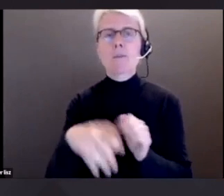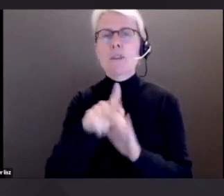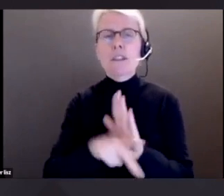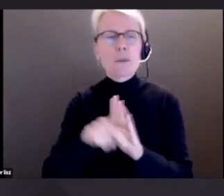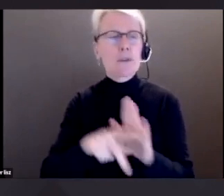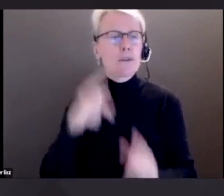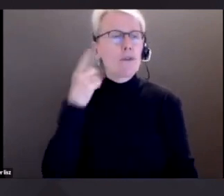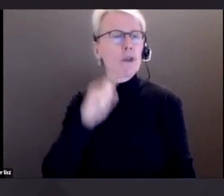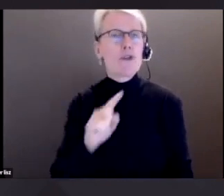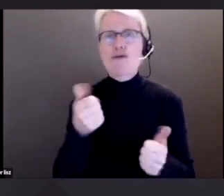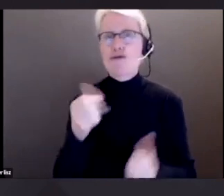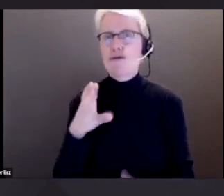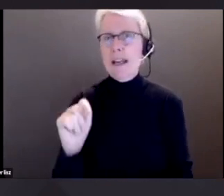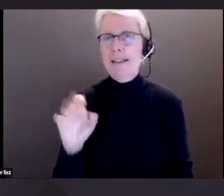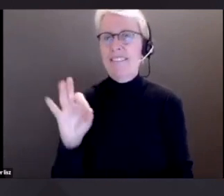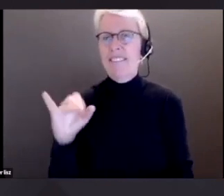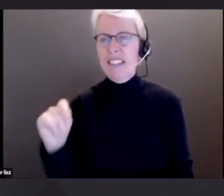to these complimentary courses in the chat.